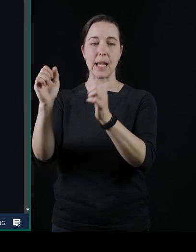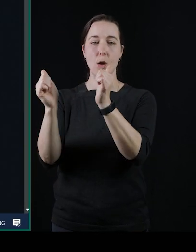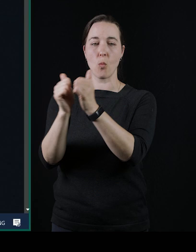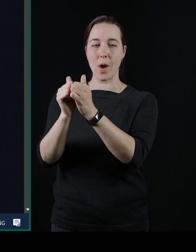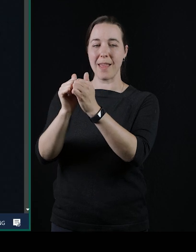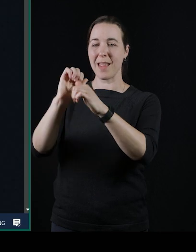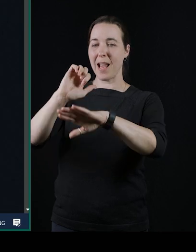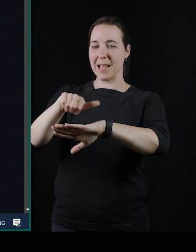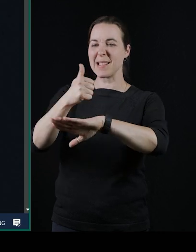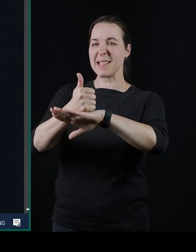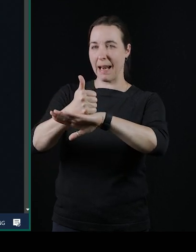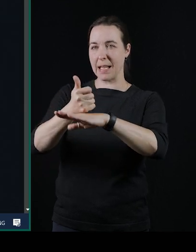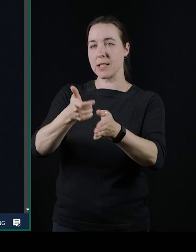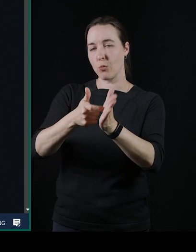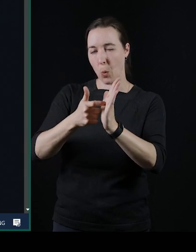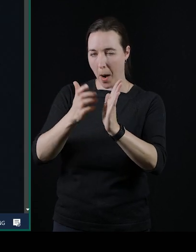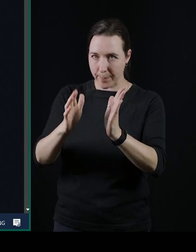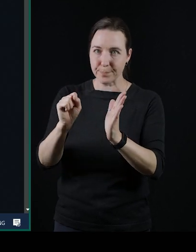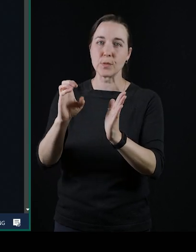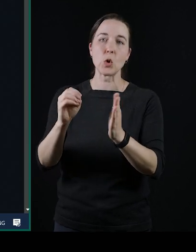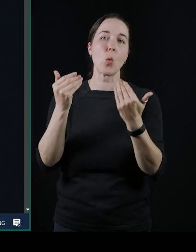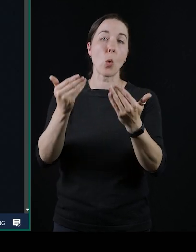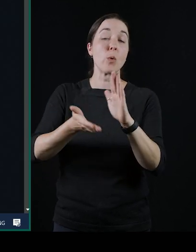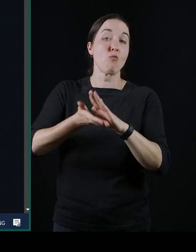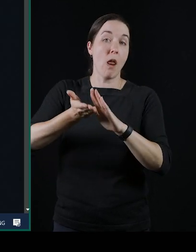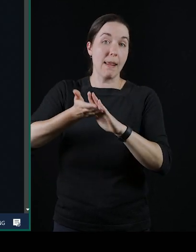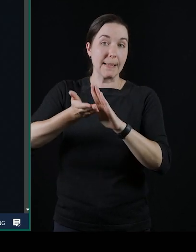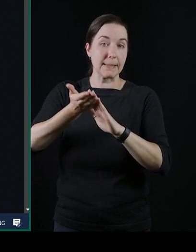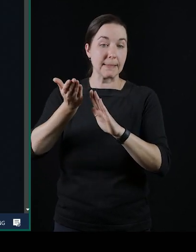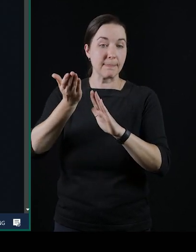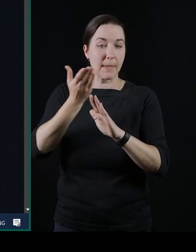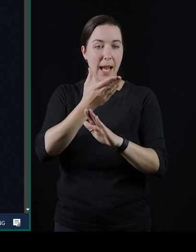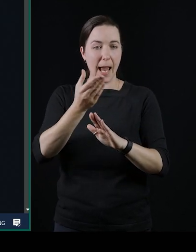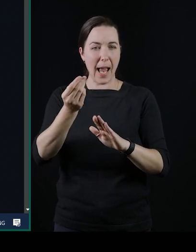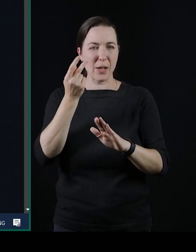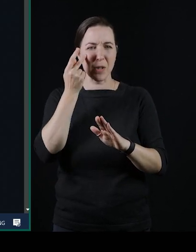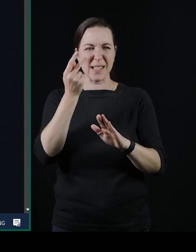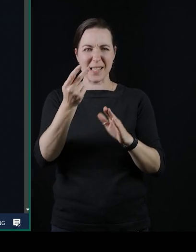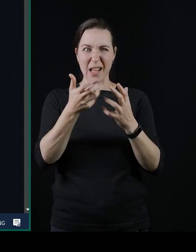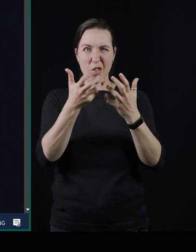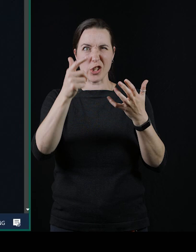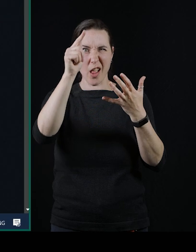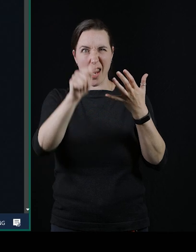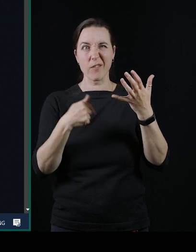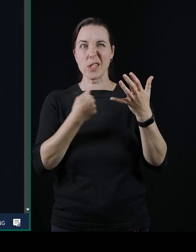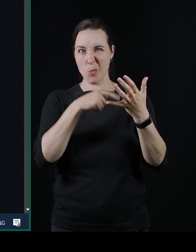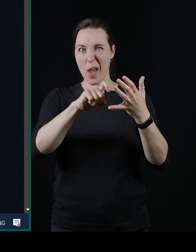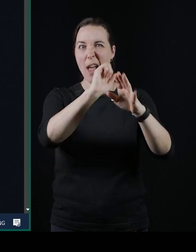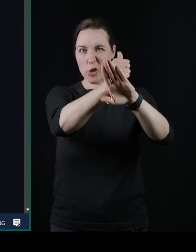with a settings file that we need to configure. So let's run it. And there are a bunch of things here we need to configure.